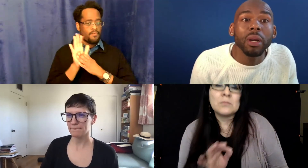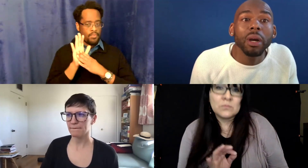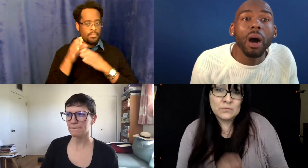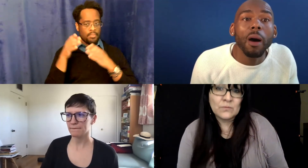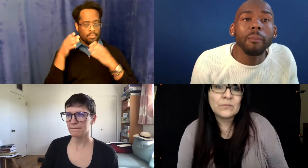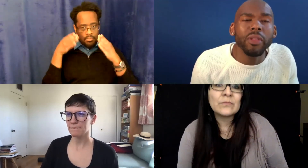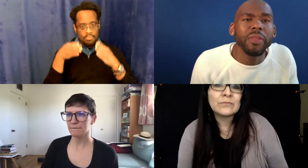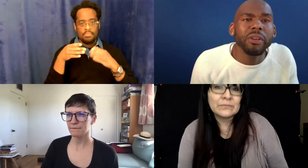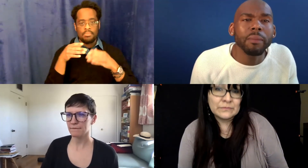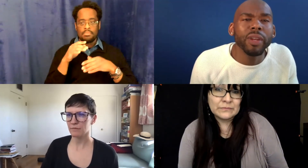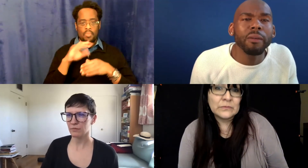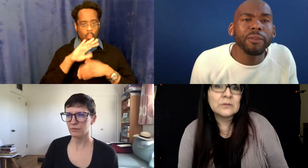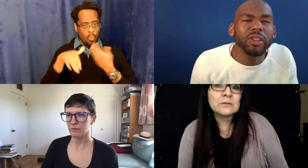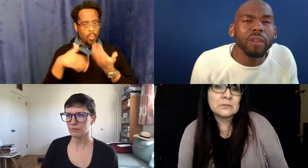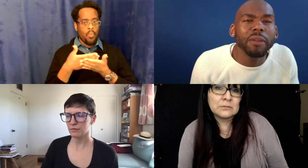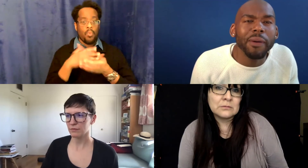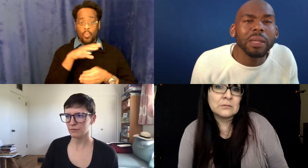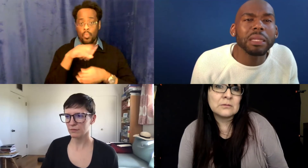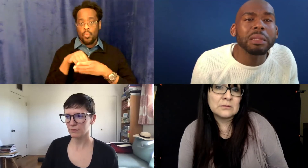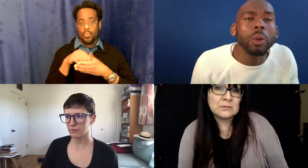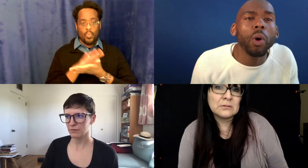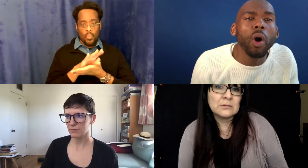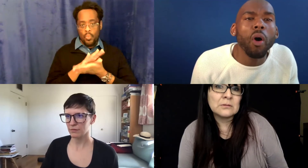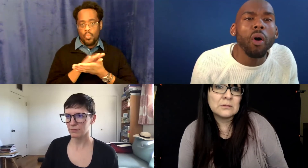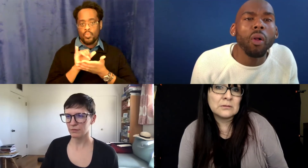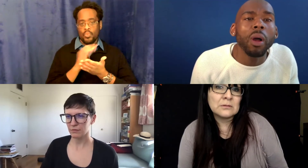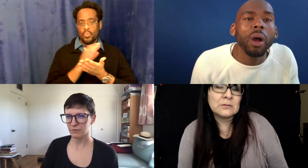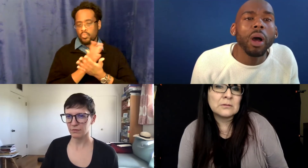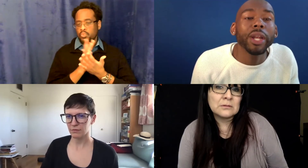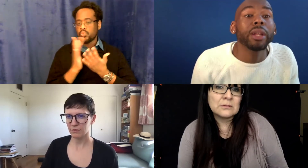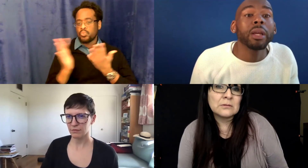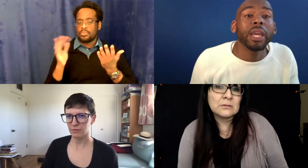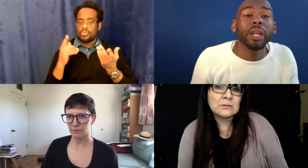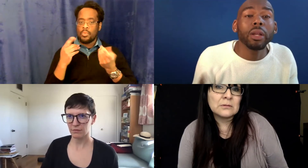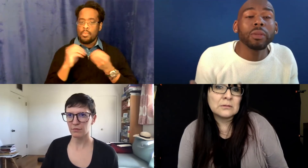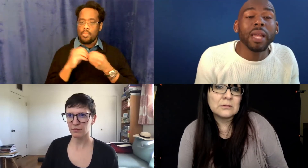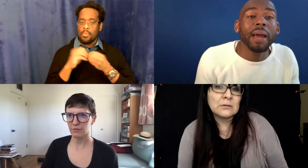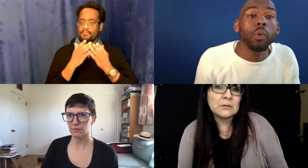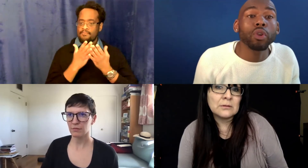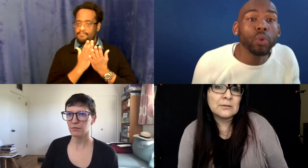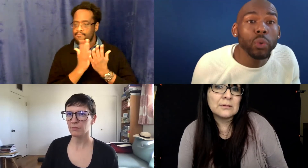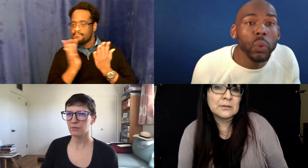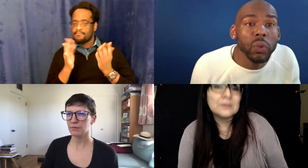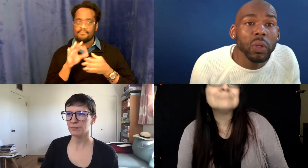um and there's some video footage that really focuses on all and it includes a lot more schools